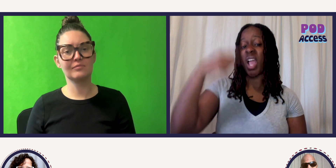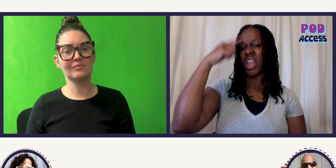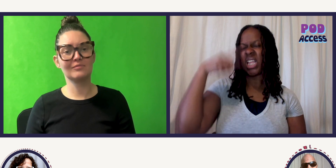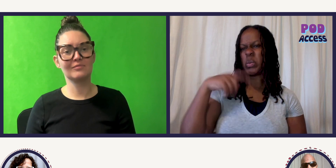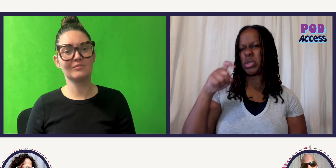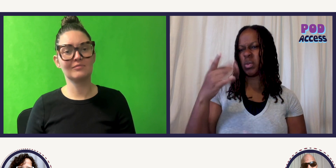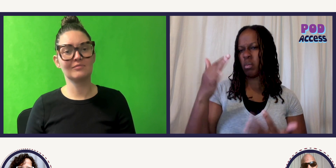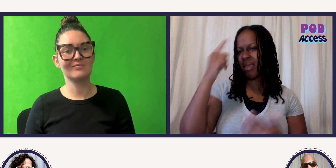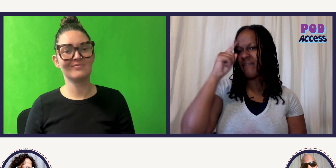I think we should wait for them.